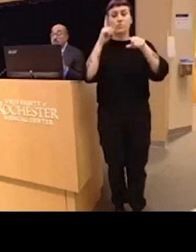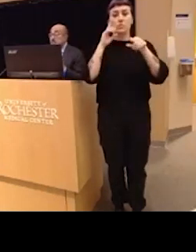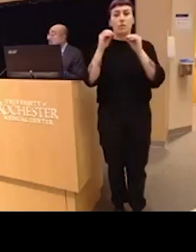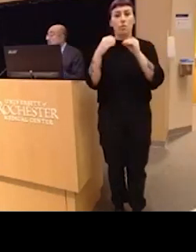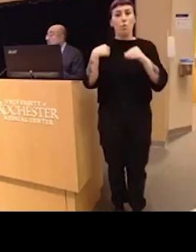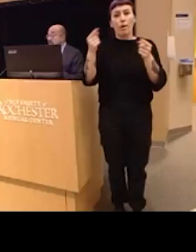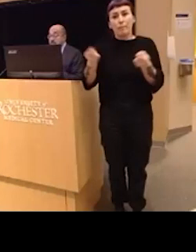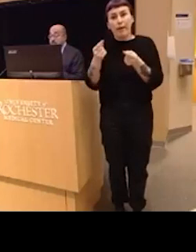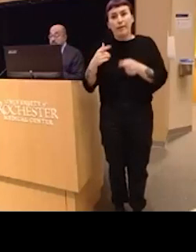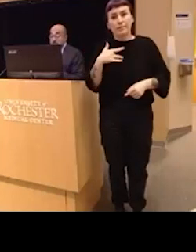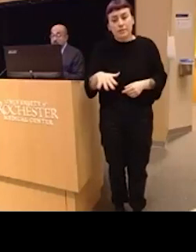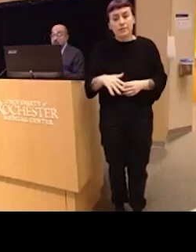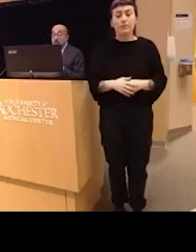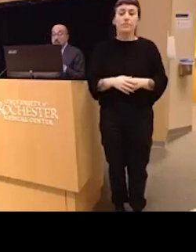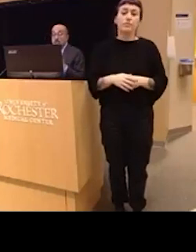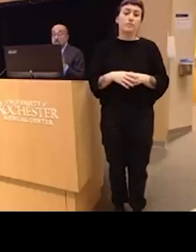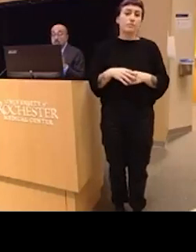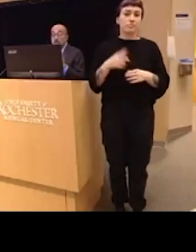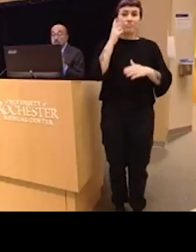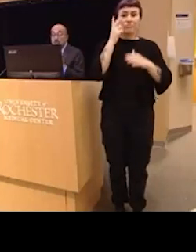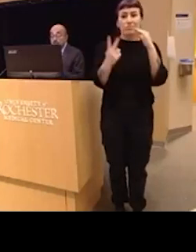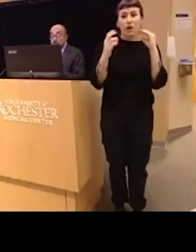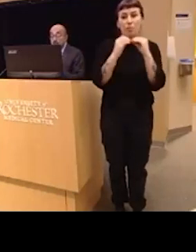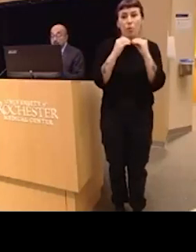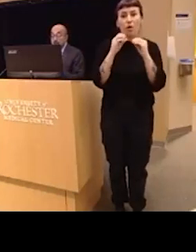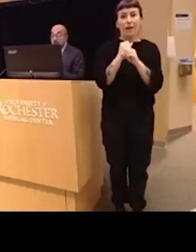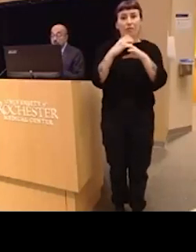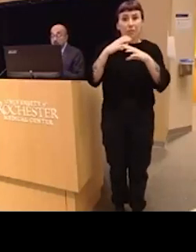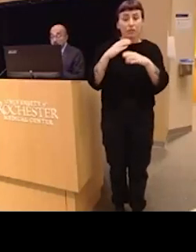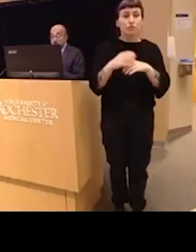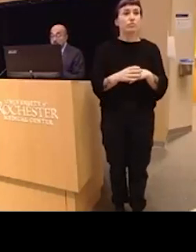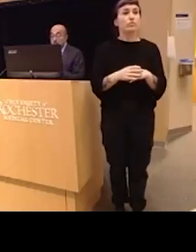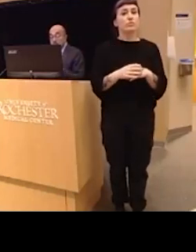sensitivity and quanti sensory testing predictive of much more inflammation uh poor disability poor